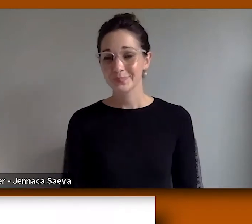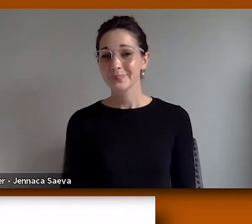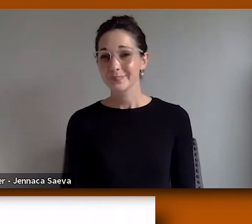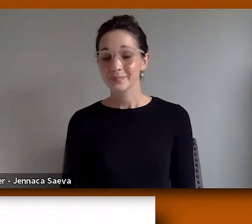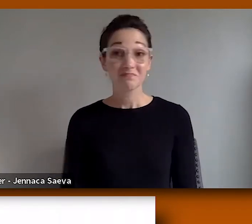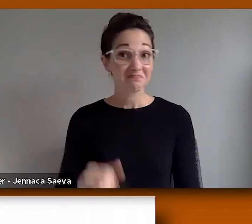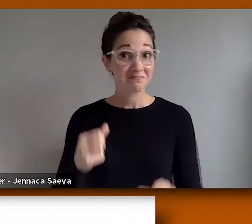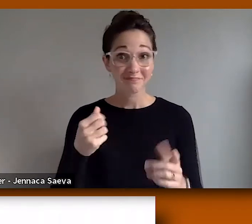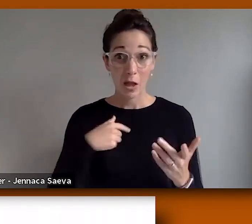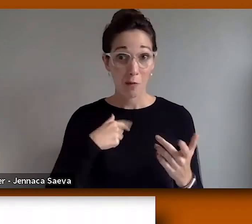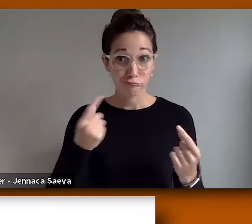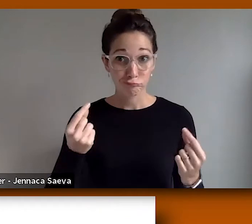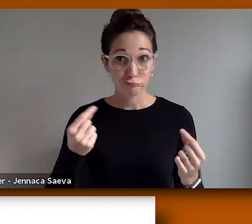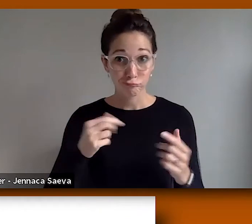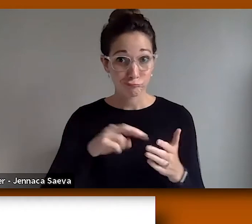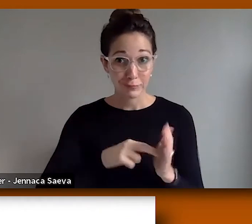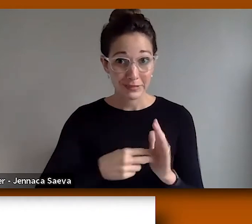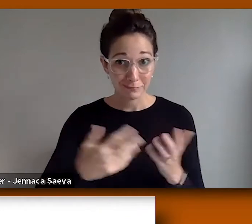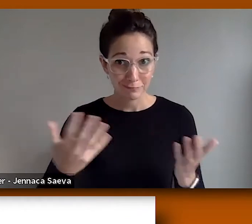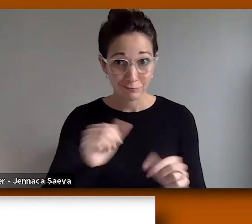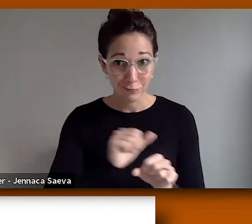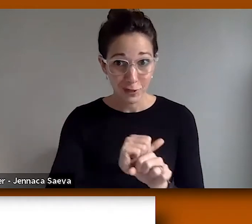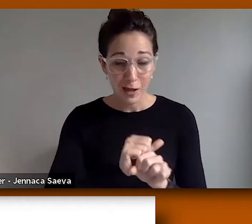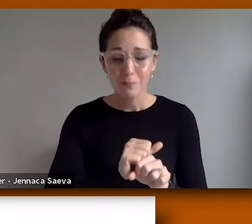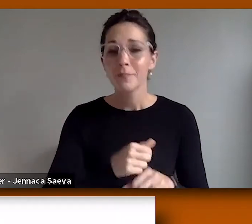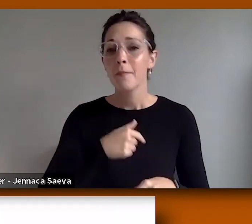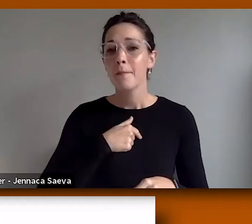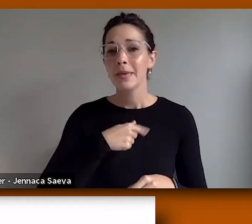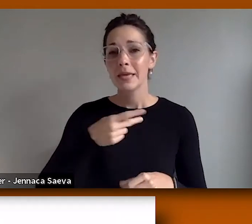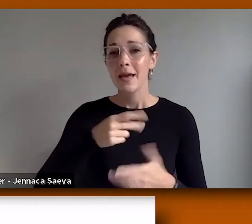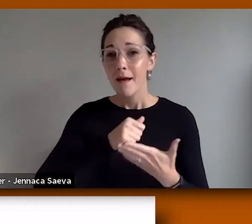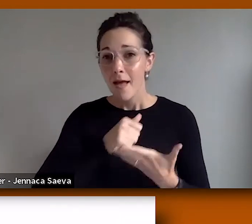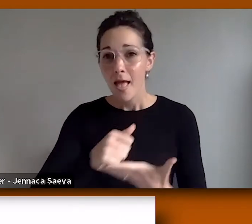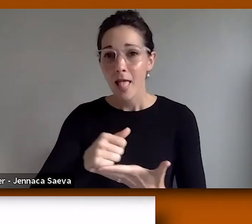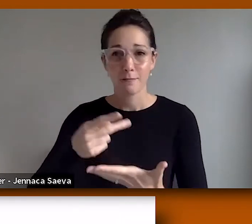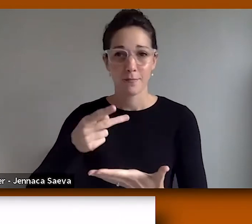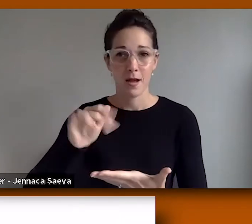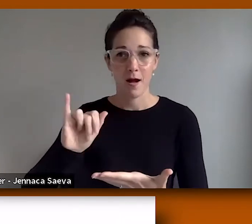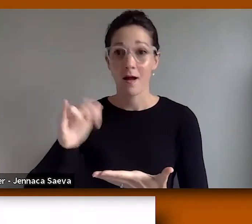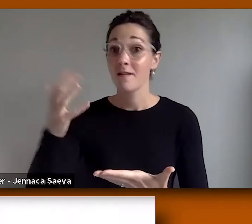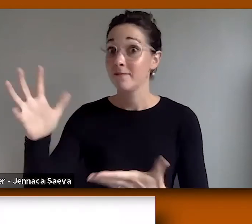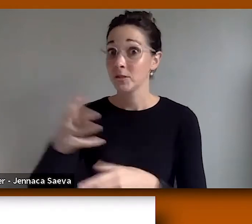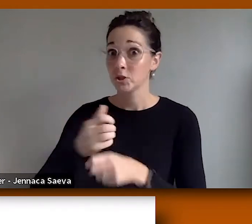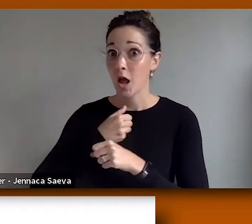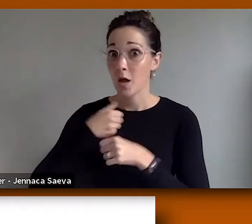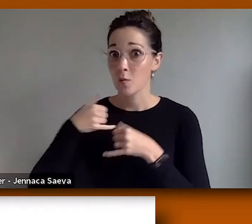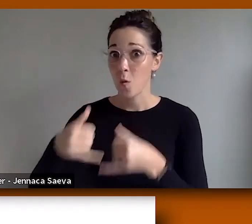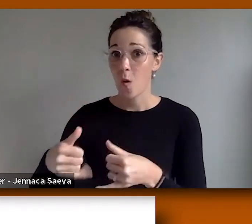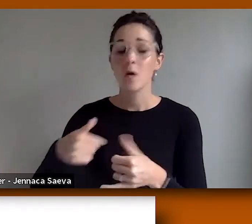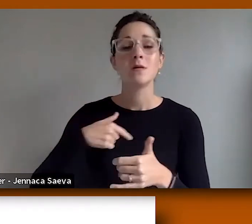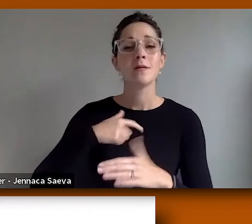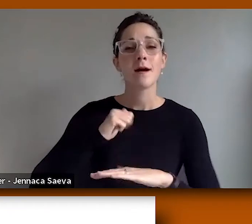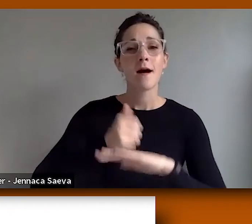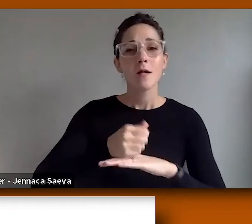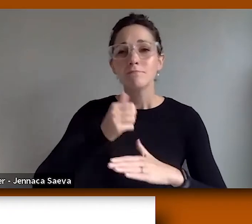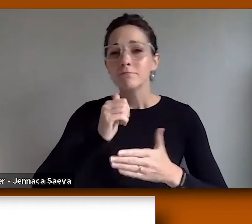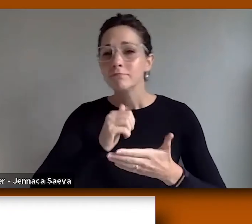and what that means is I help PIs once they have an award, and I help them set up spending plans